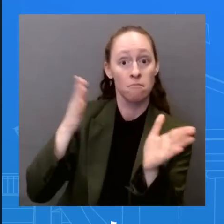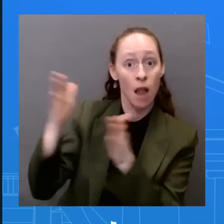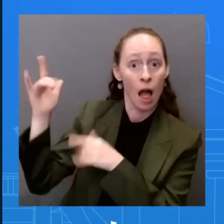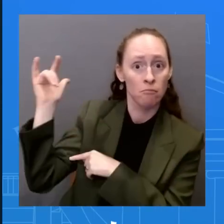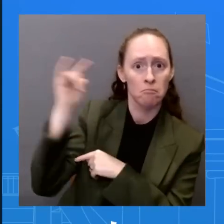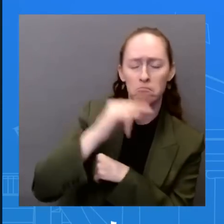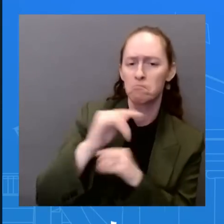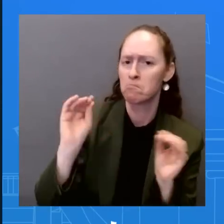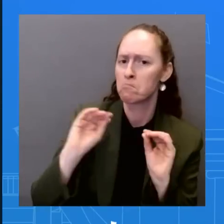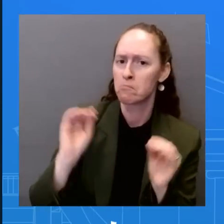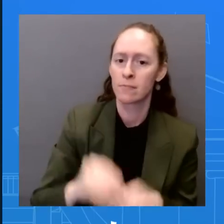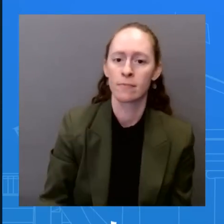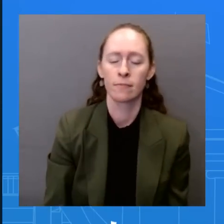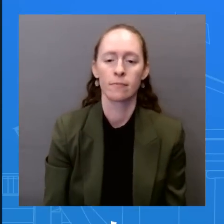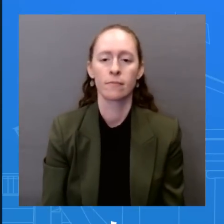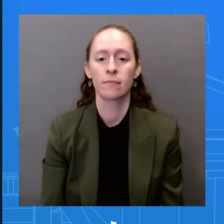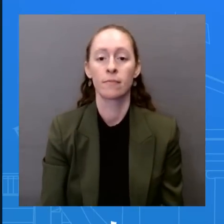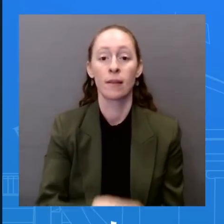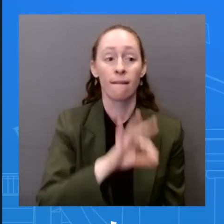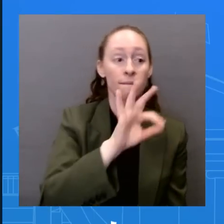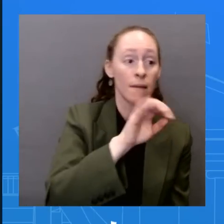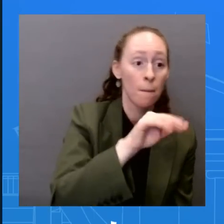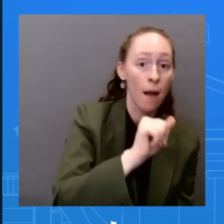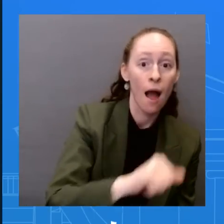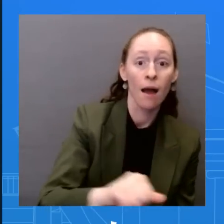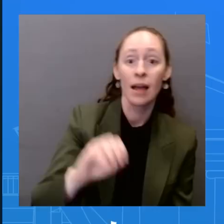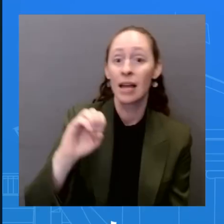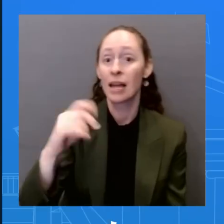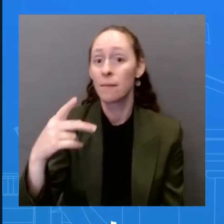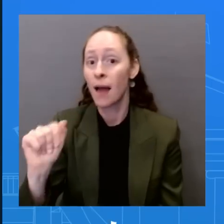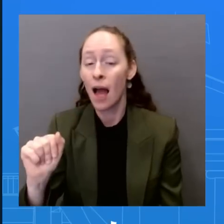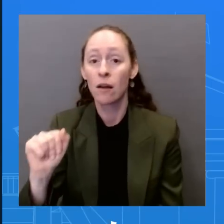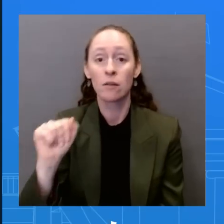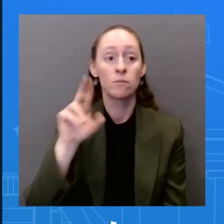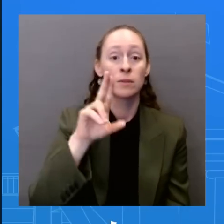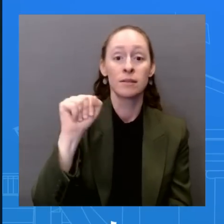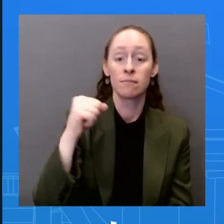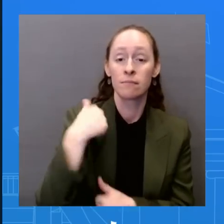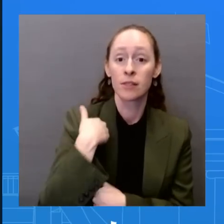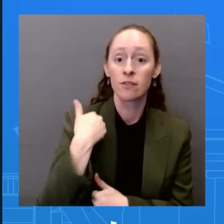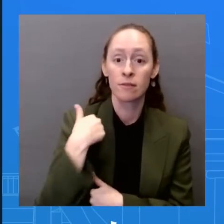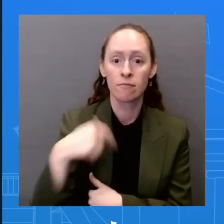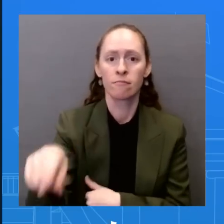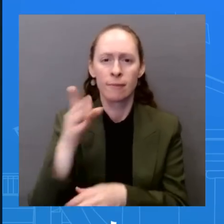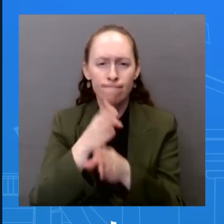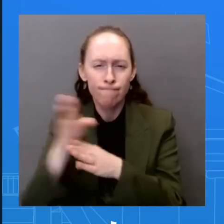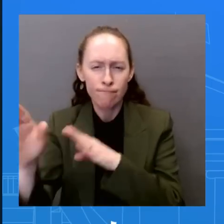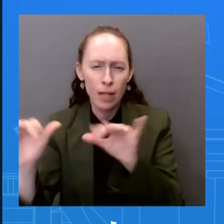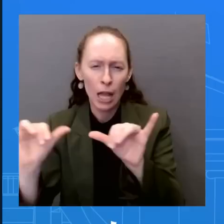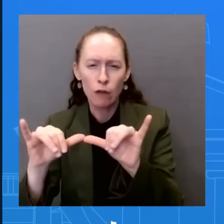continue to partner with officials there to help distribute water, expedite the delivery of equipment